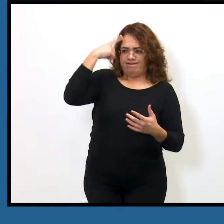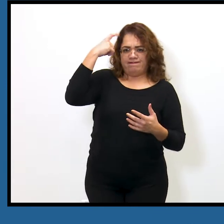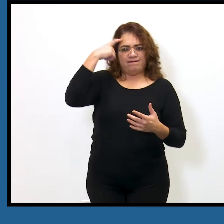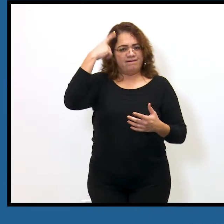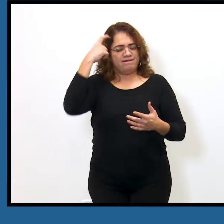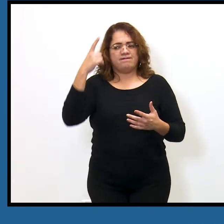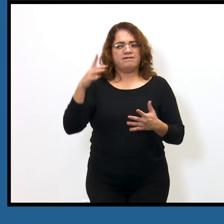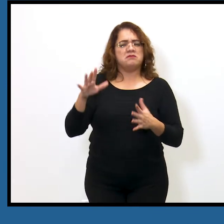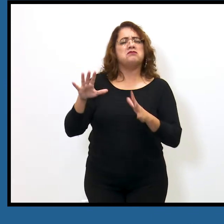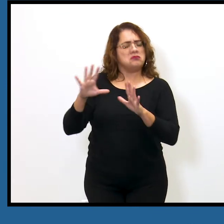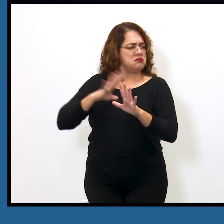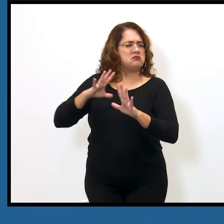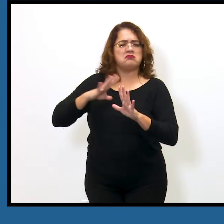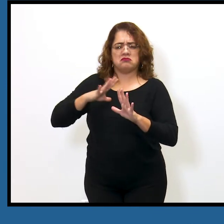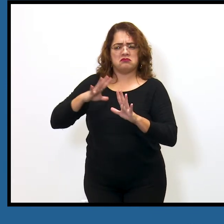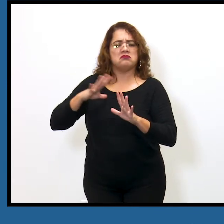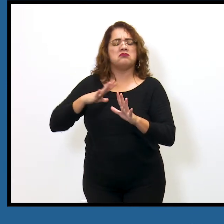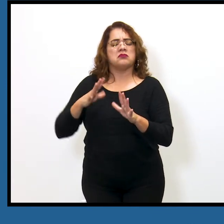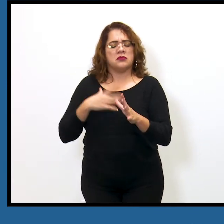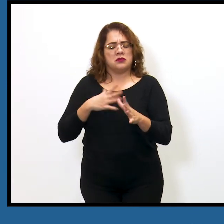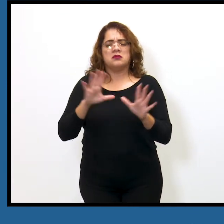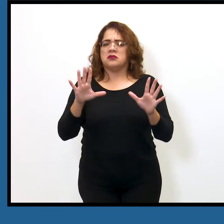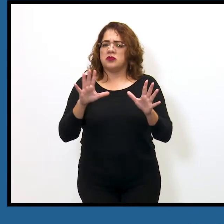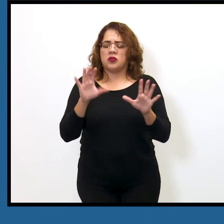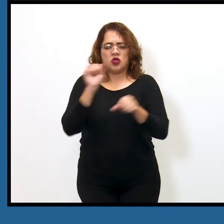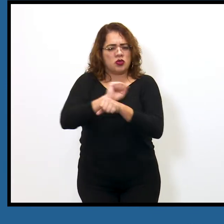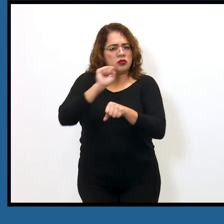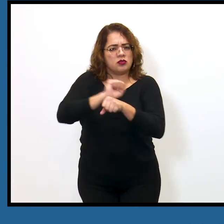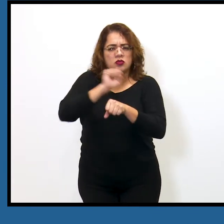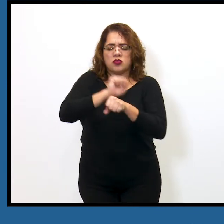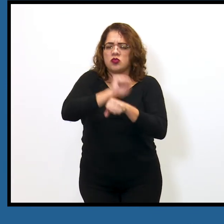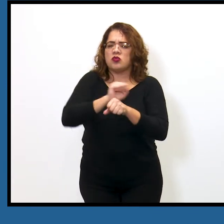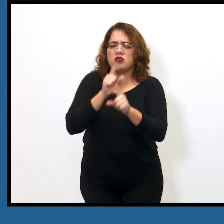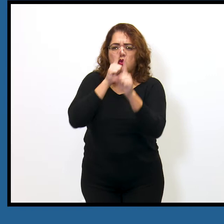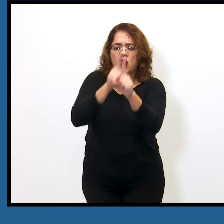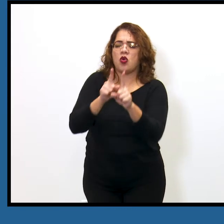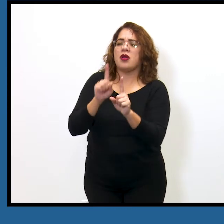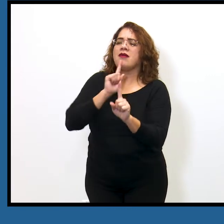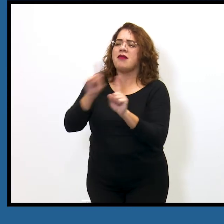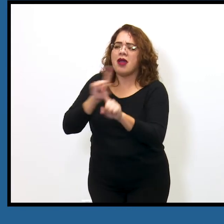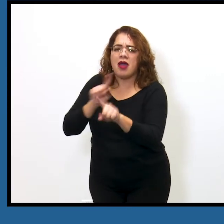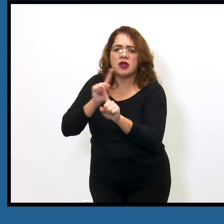you know we we continue to work, we continue to answer questions to provide the most up-to-date